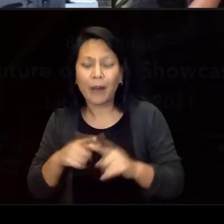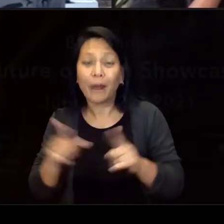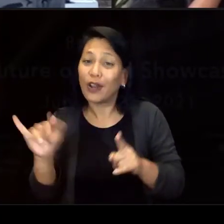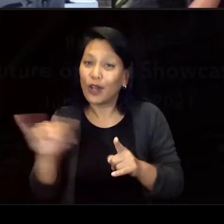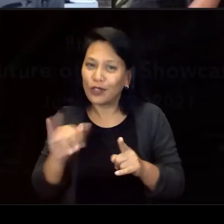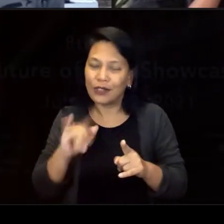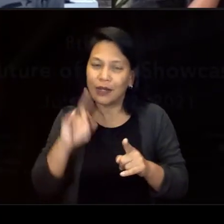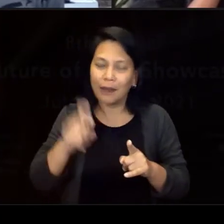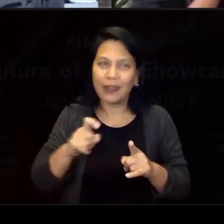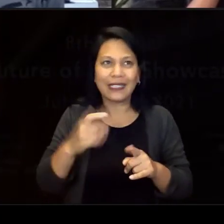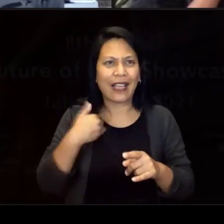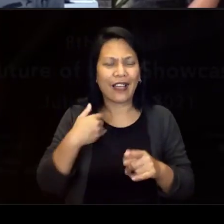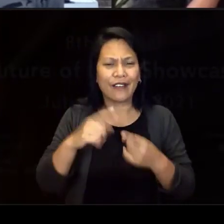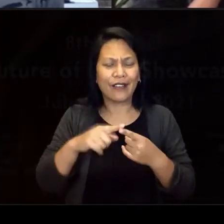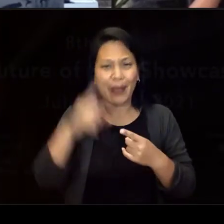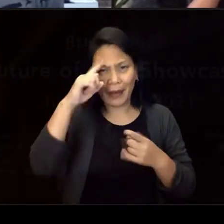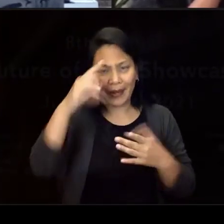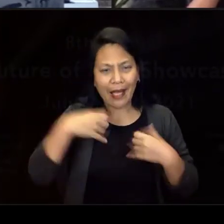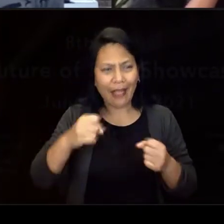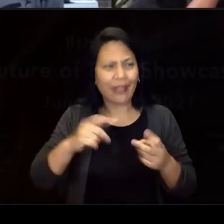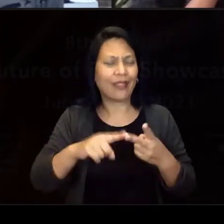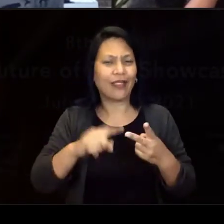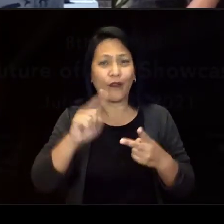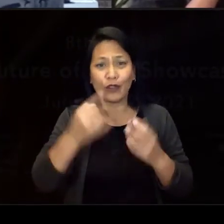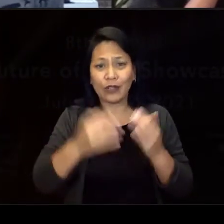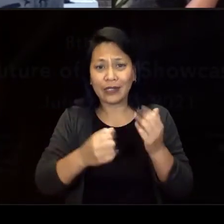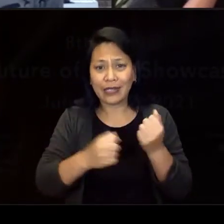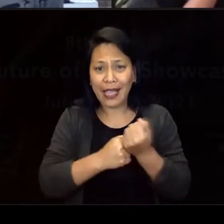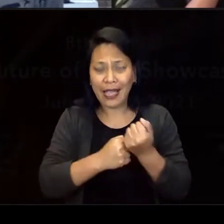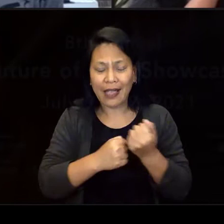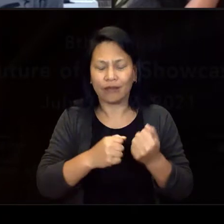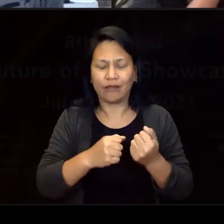health first aid, psychological training, sensitivity training.